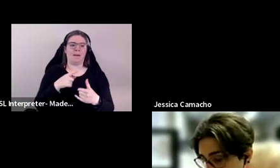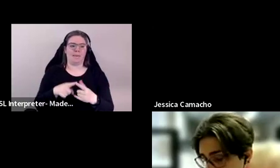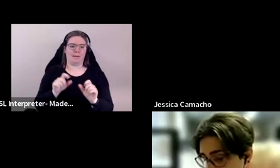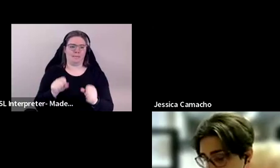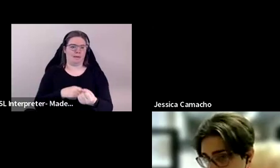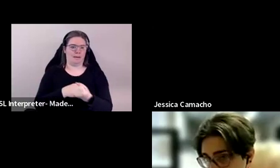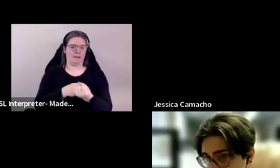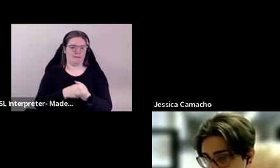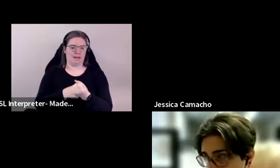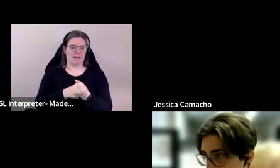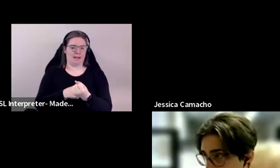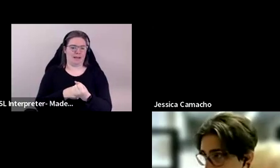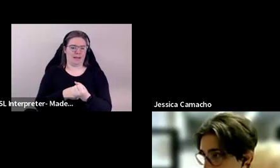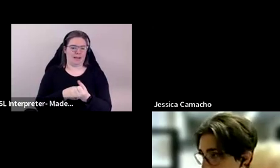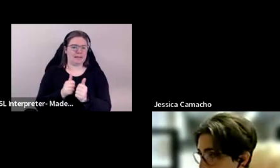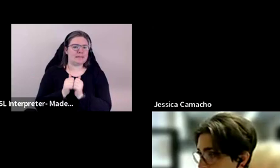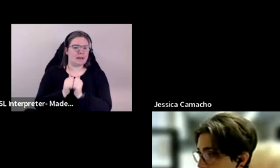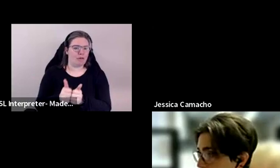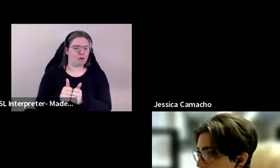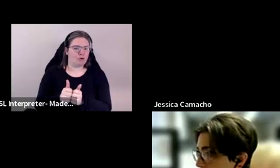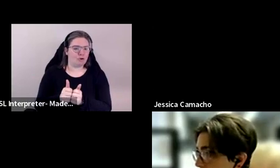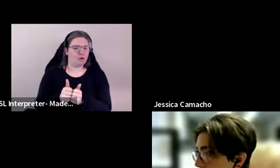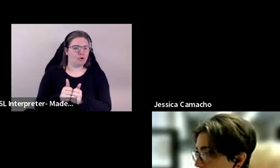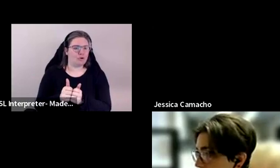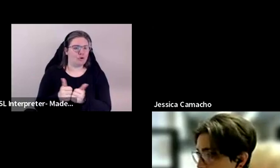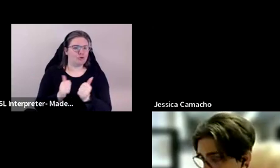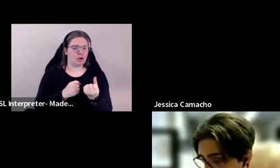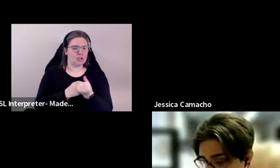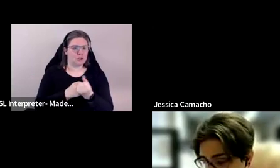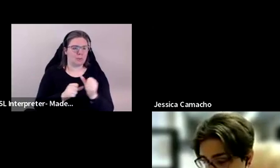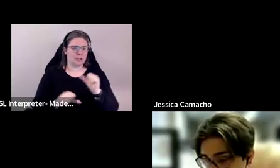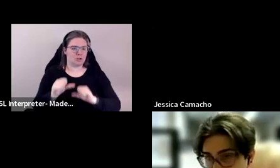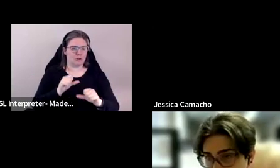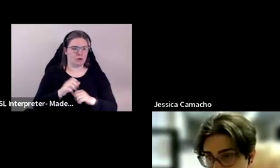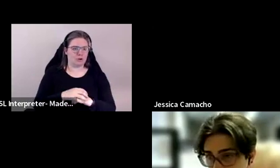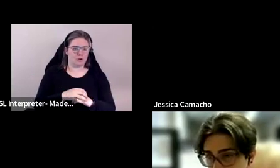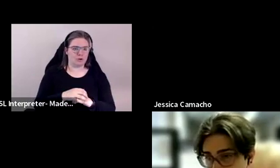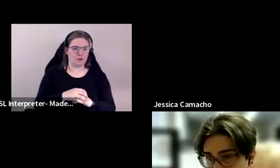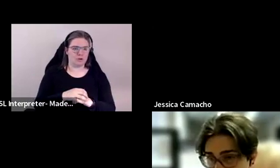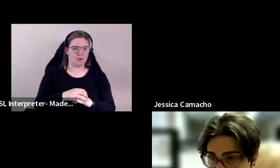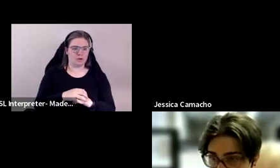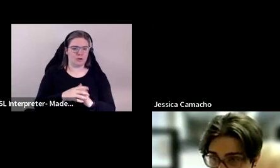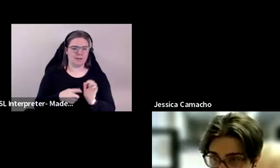Catherine Bogdanski: together on that topic and kind of support each other. And so sometimes it's we're just addressing the city folk.